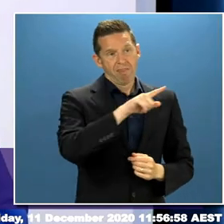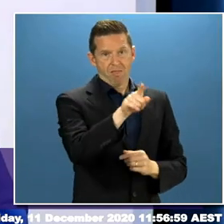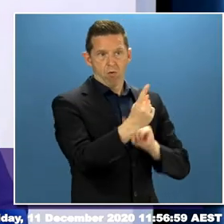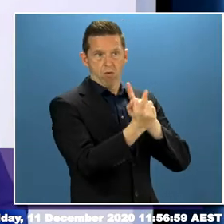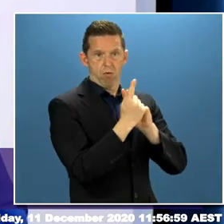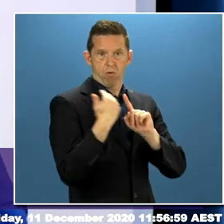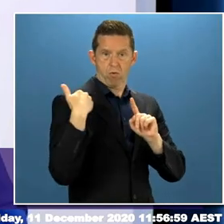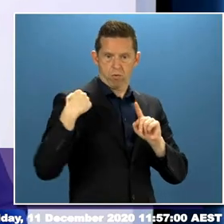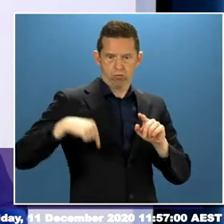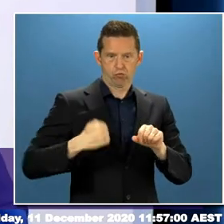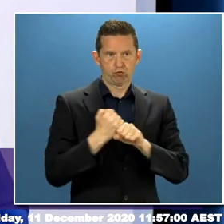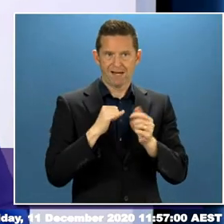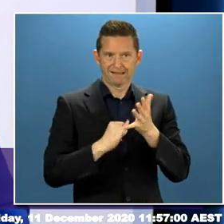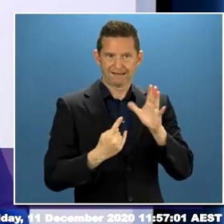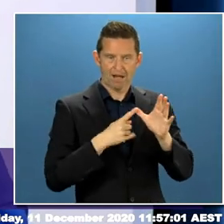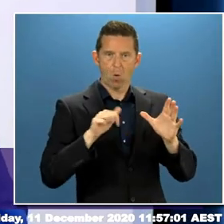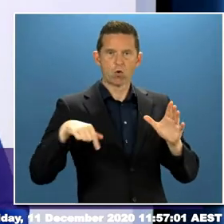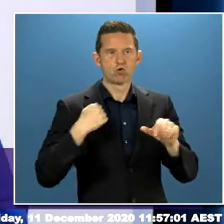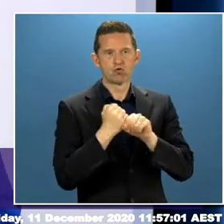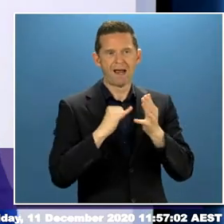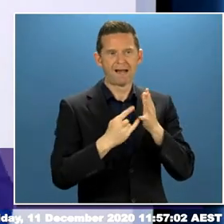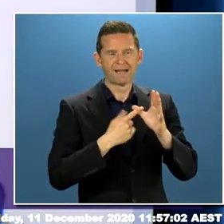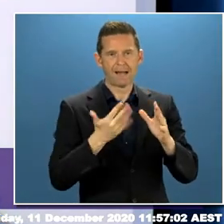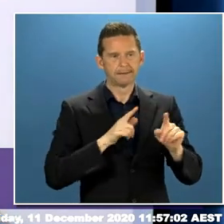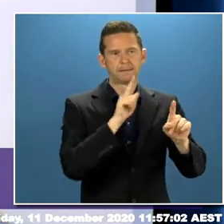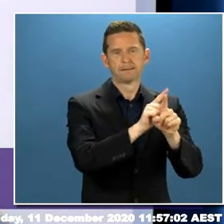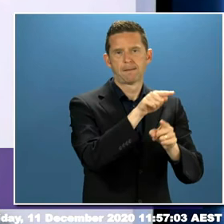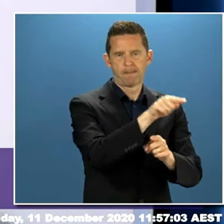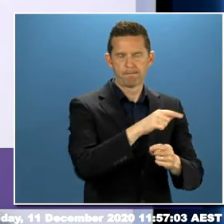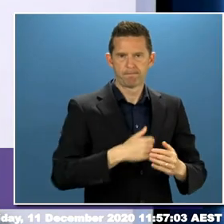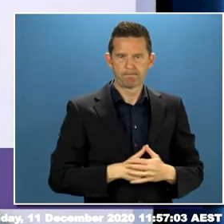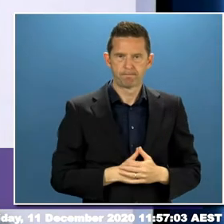I think in a potential government standpoint, it is probably a bit more of